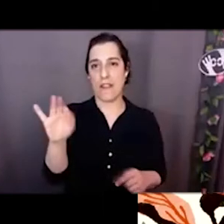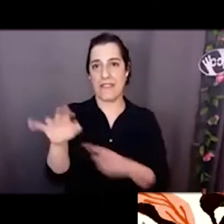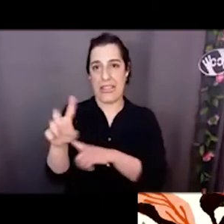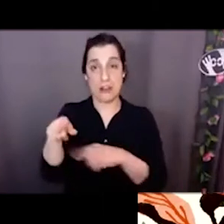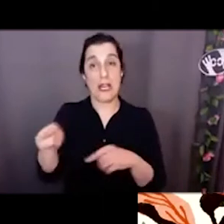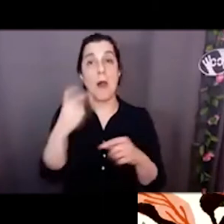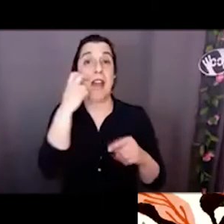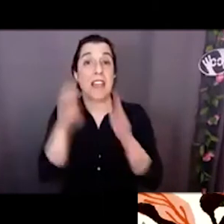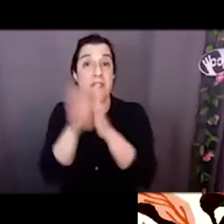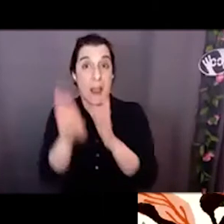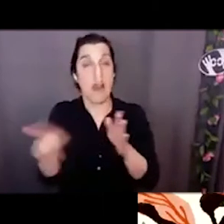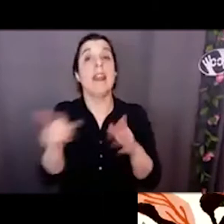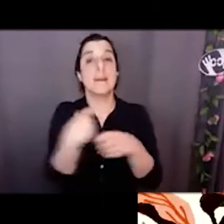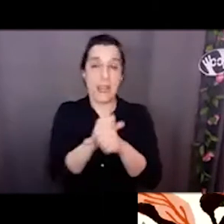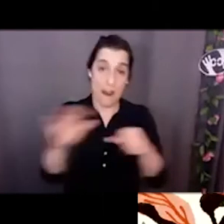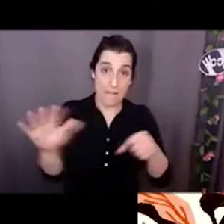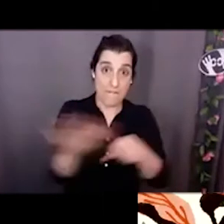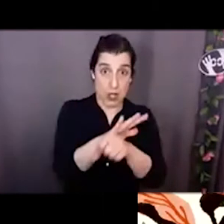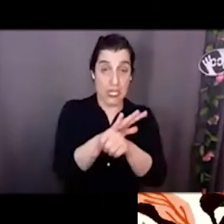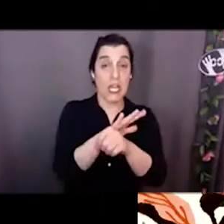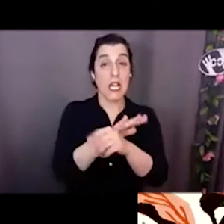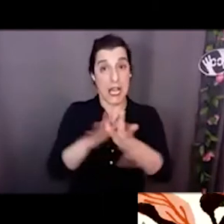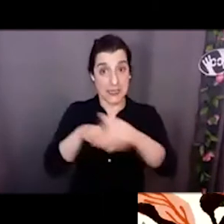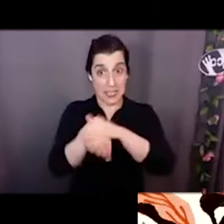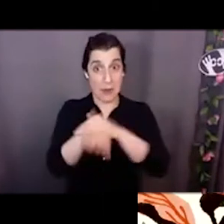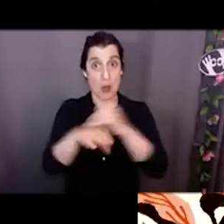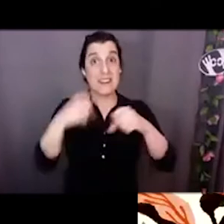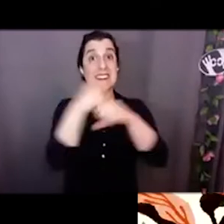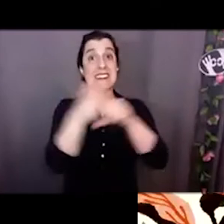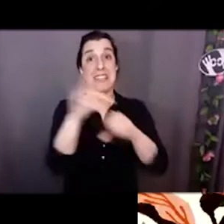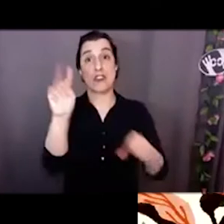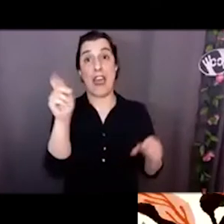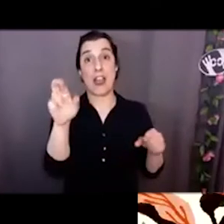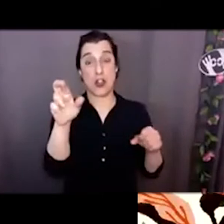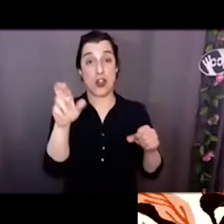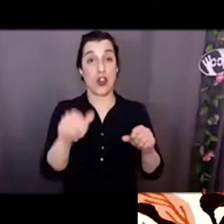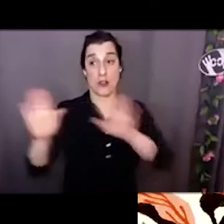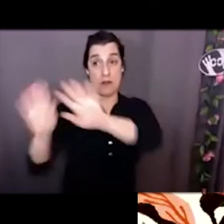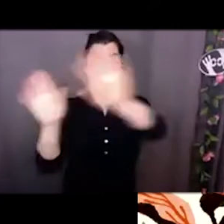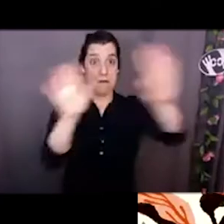coronavirus statistics tracker by, uh, by country, by, um,